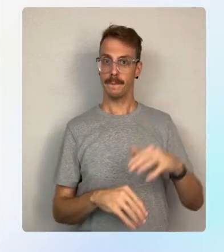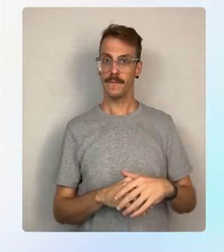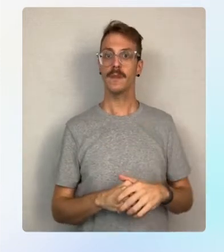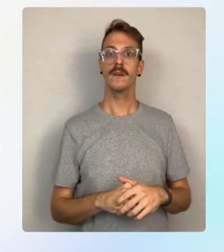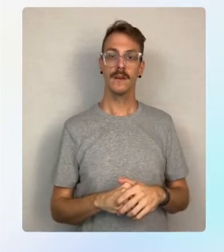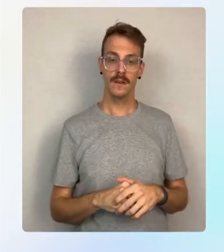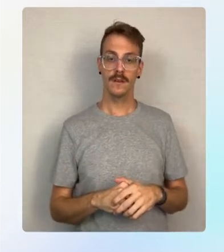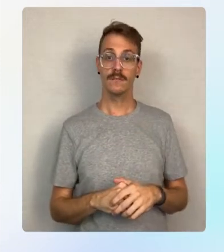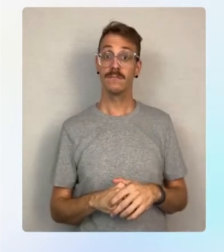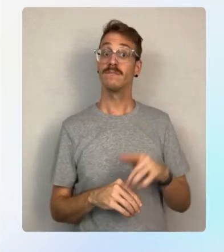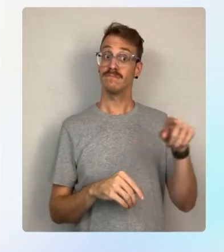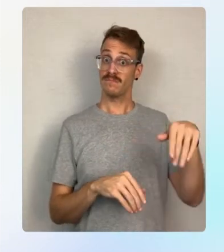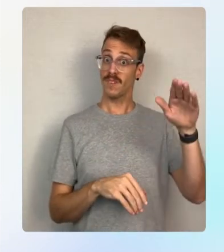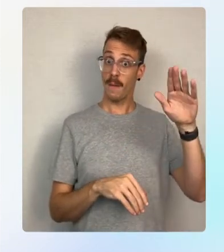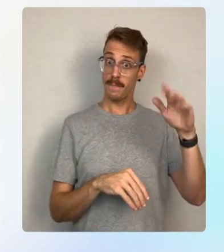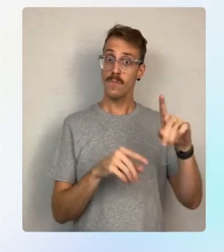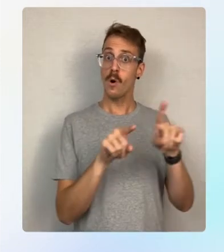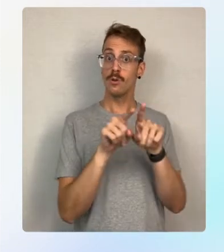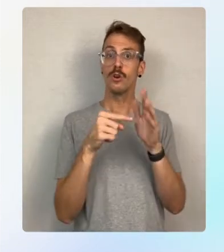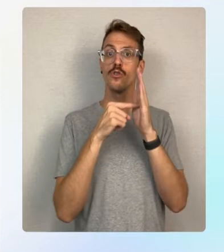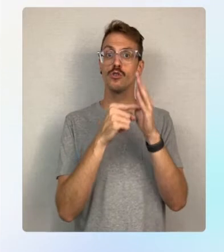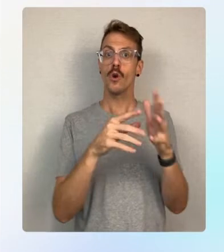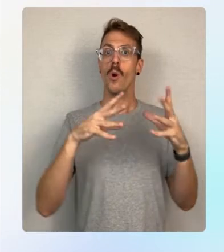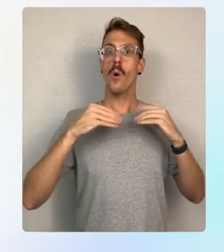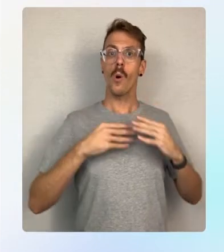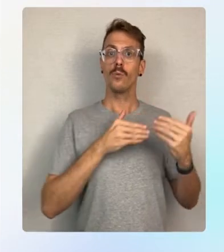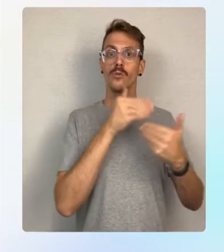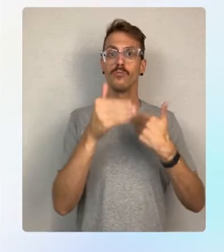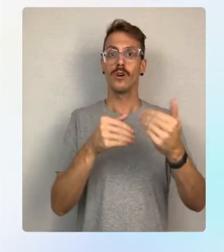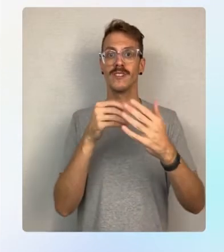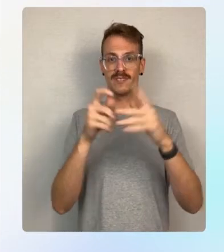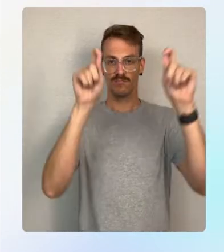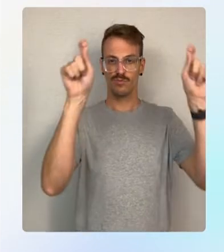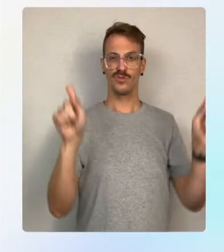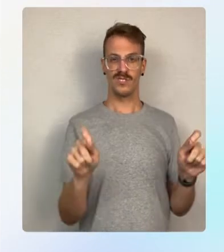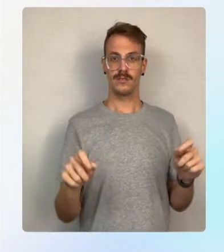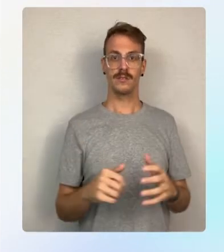The GPU tracks also show the owner process in parenthesis.